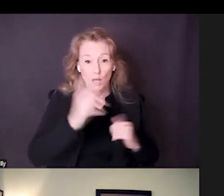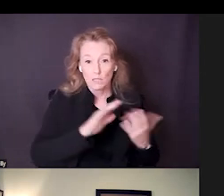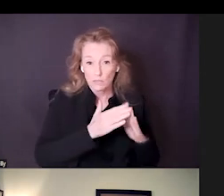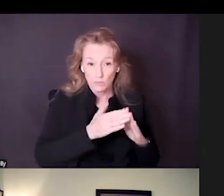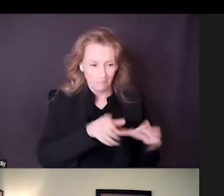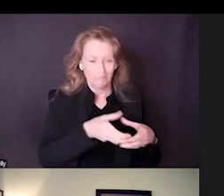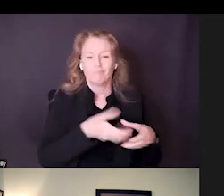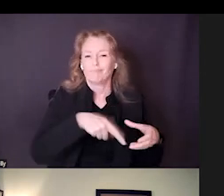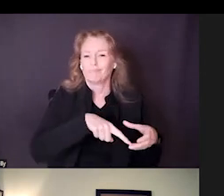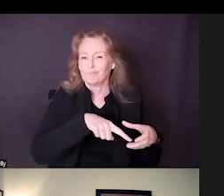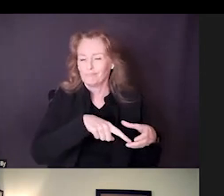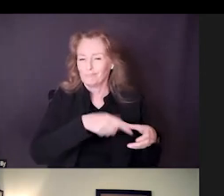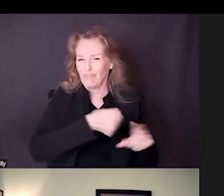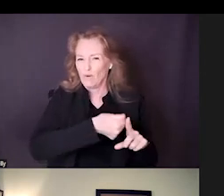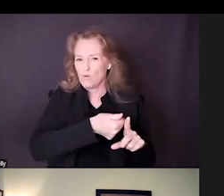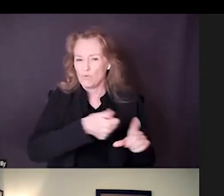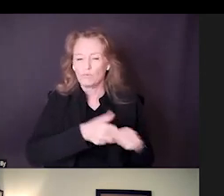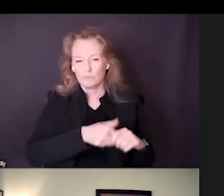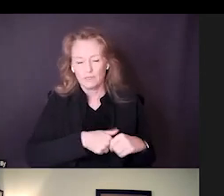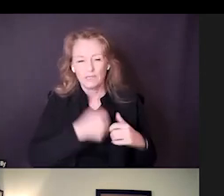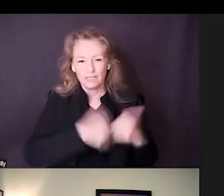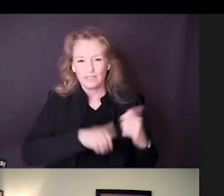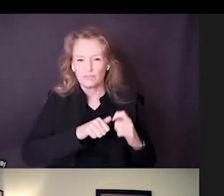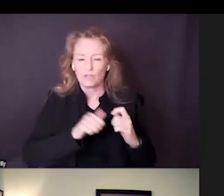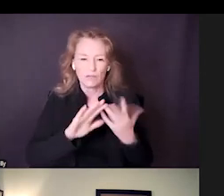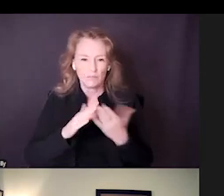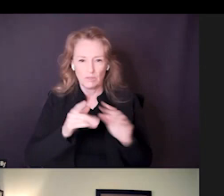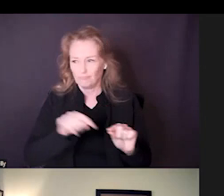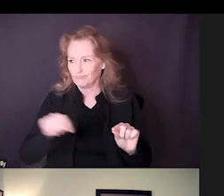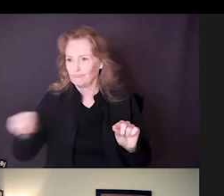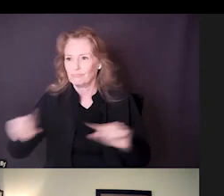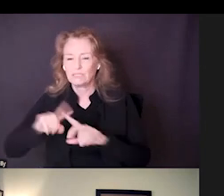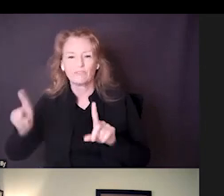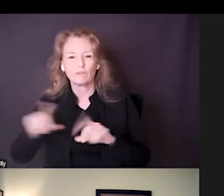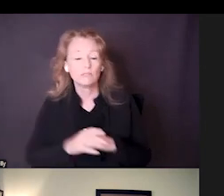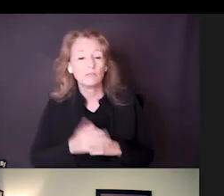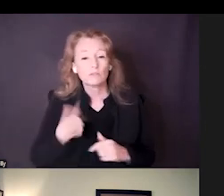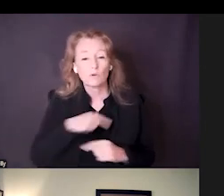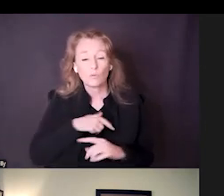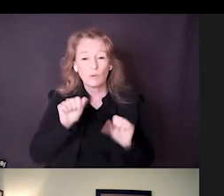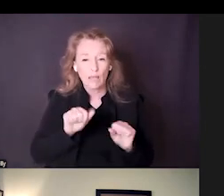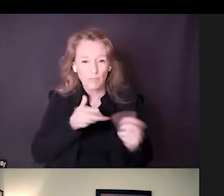WE HAD AN OPPORTUNITY TO EXPLORE THINGS WHERE THERE IS A GIVE AND TAKE.